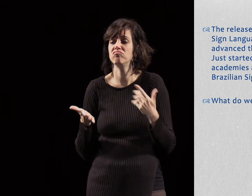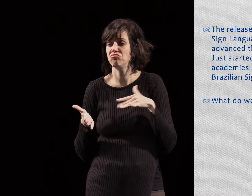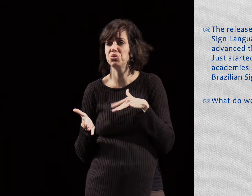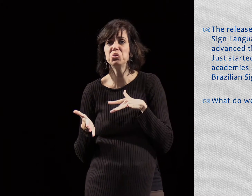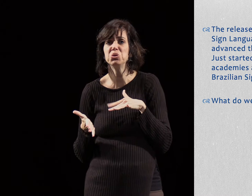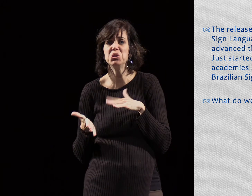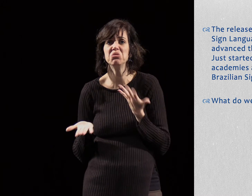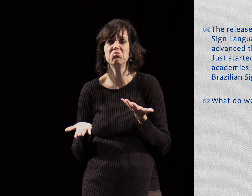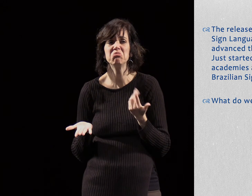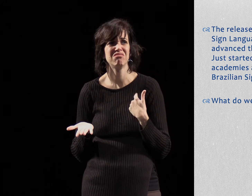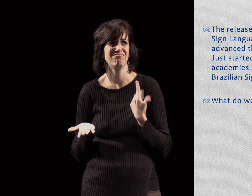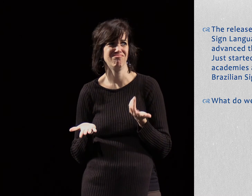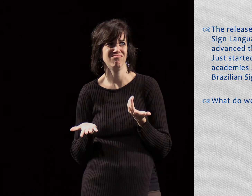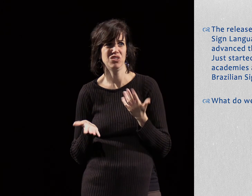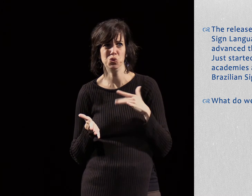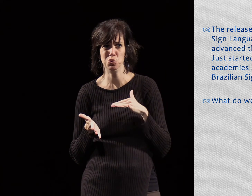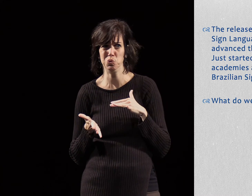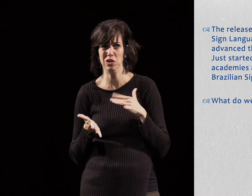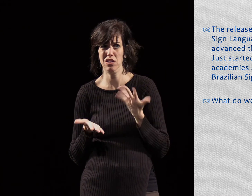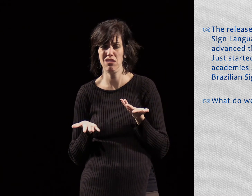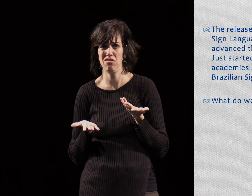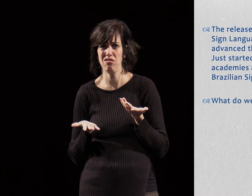Next question is, what do we study?